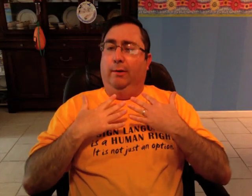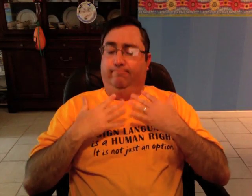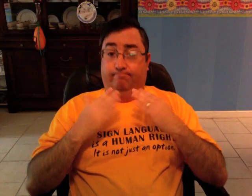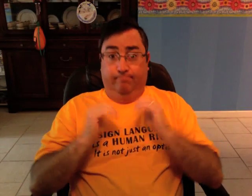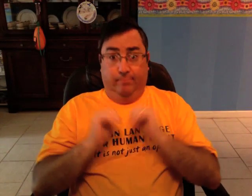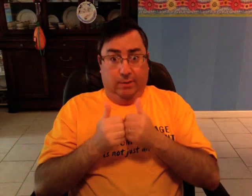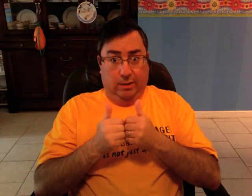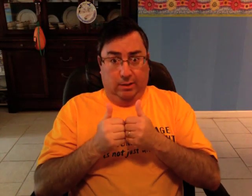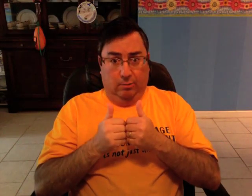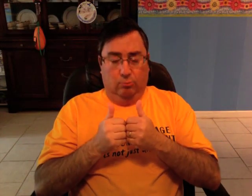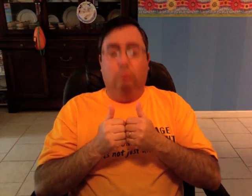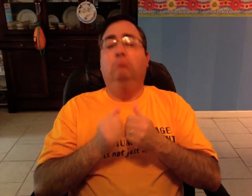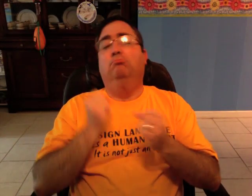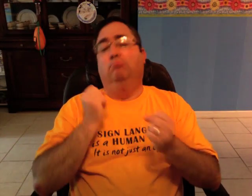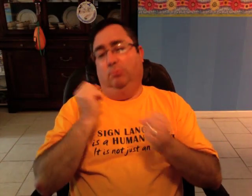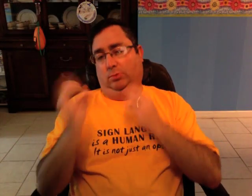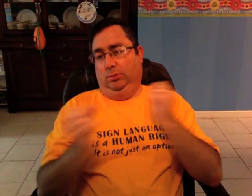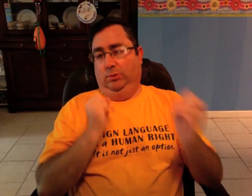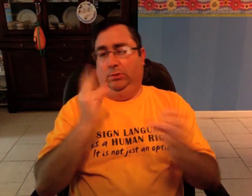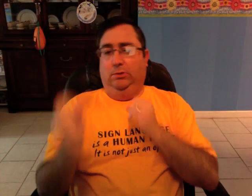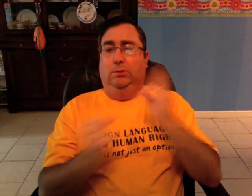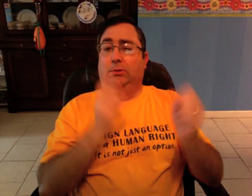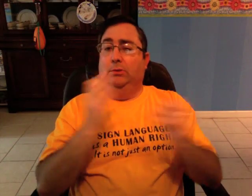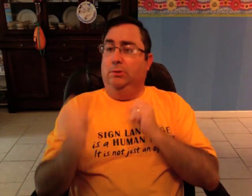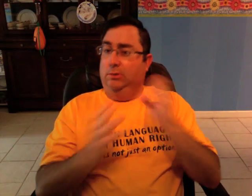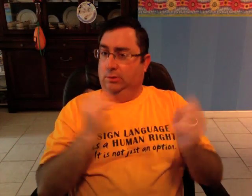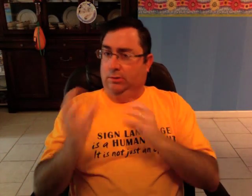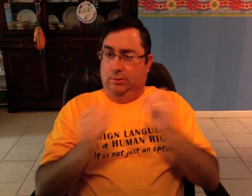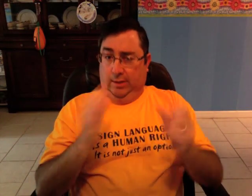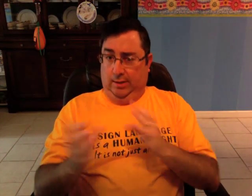through sign language.